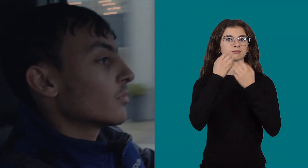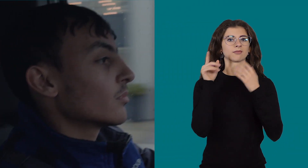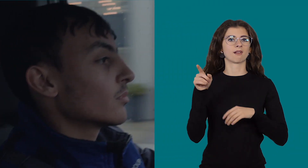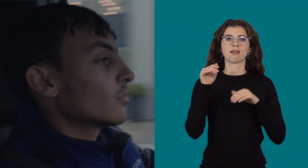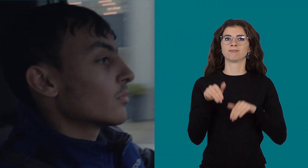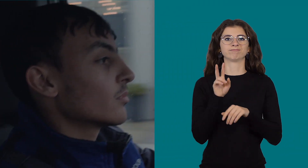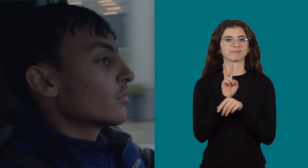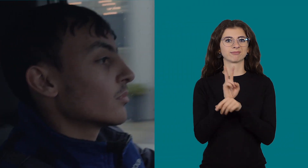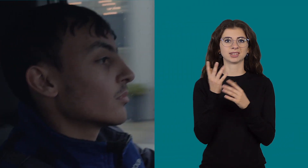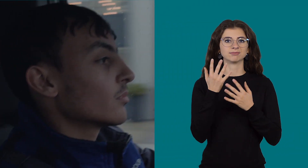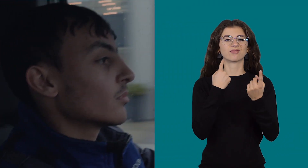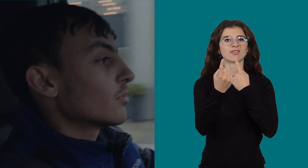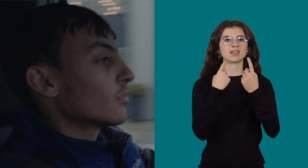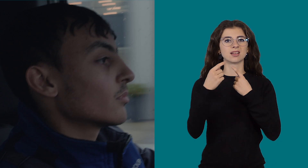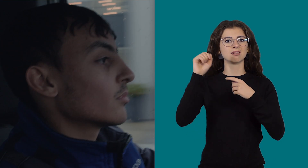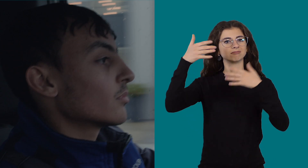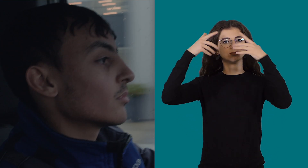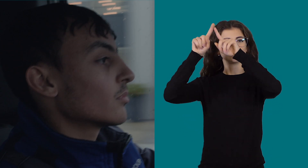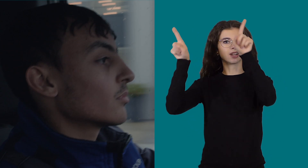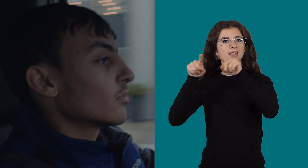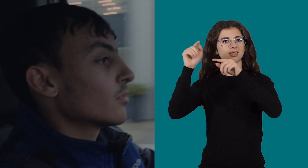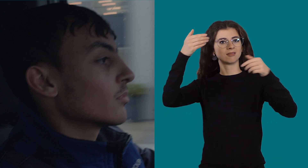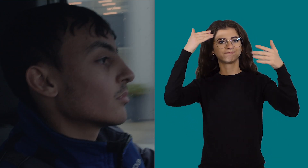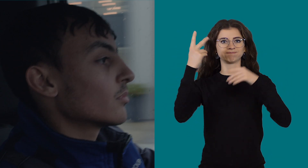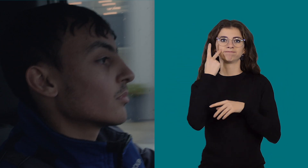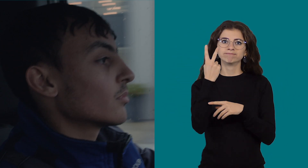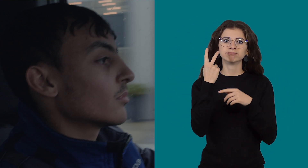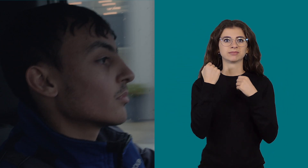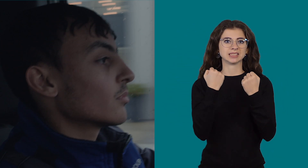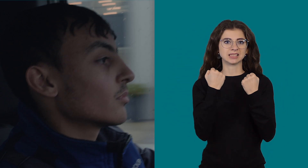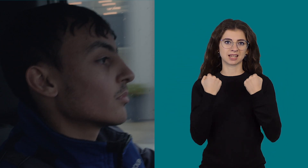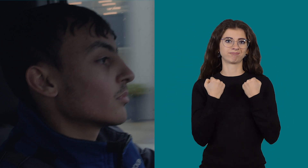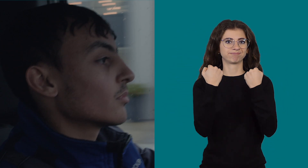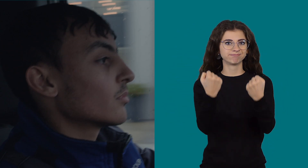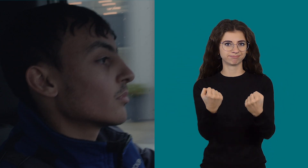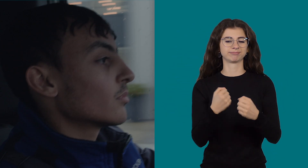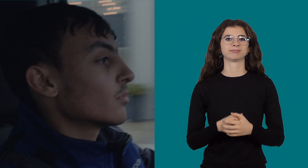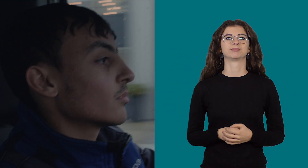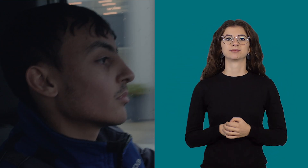Of course, Younes especially needs to pay attention to the traffic signs.